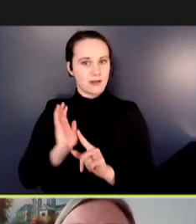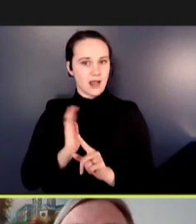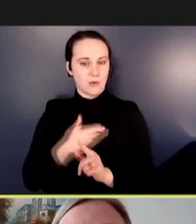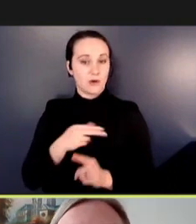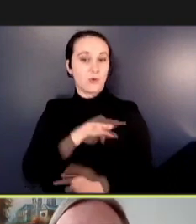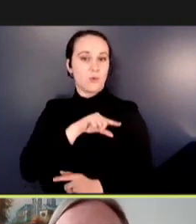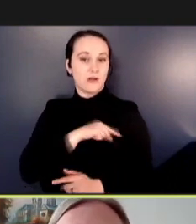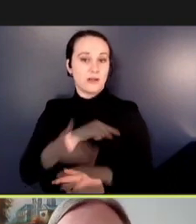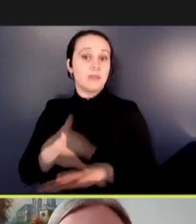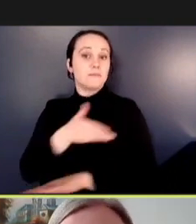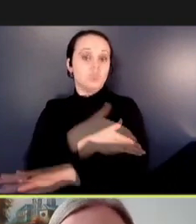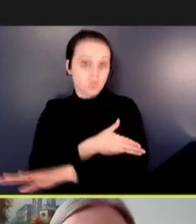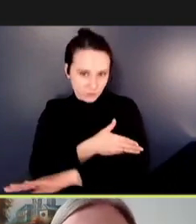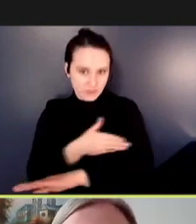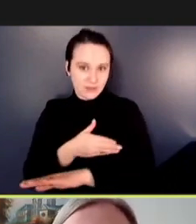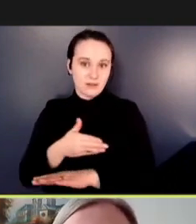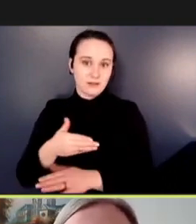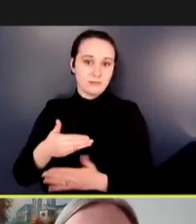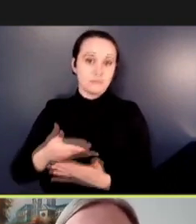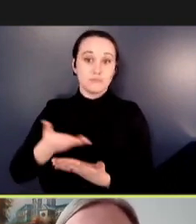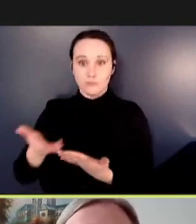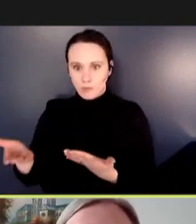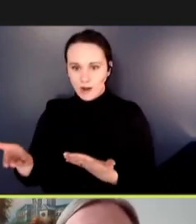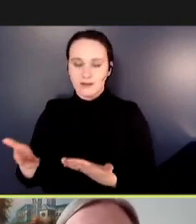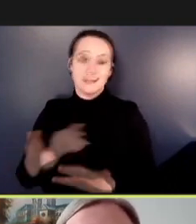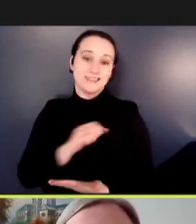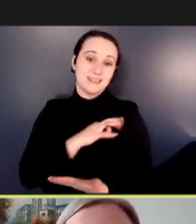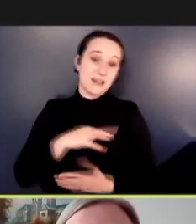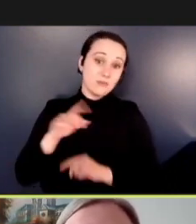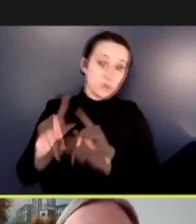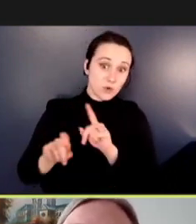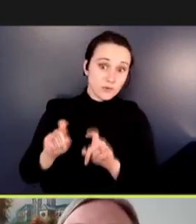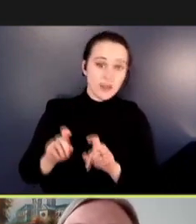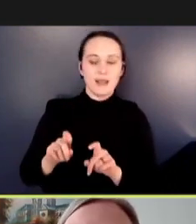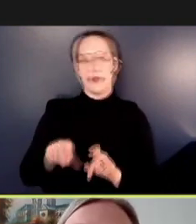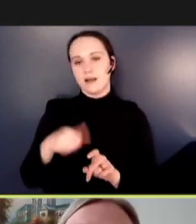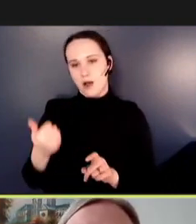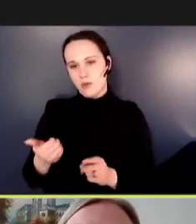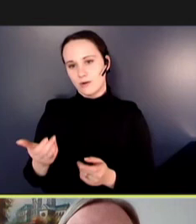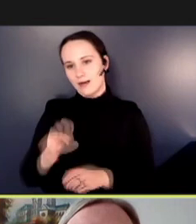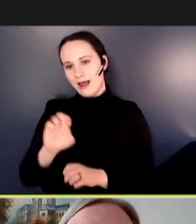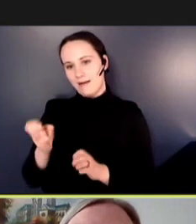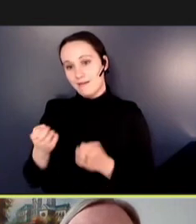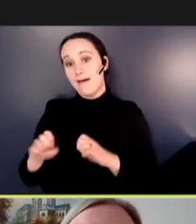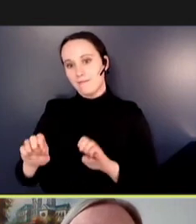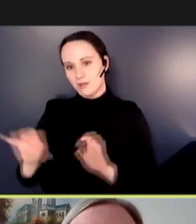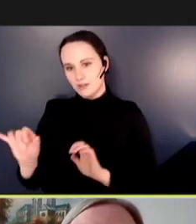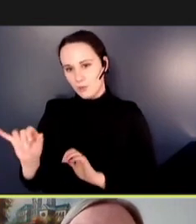staff survey, and some EHR IIS interoperability efforts. And finally, I'd like to identify some